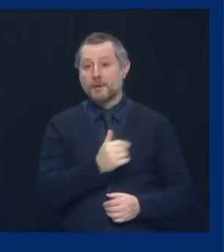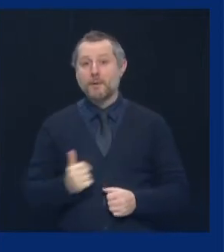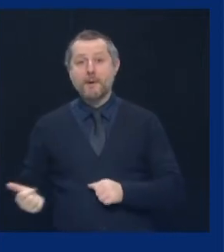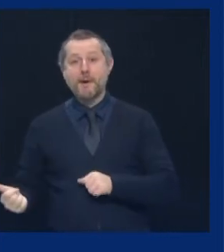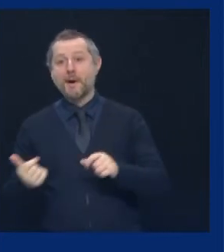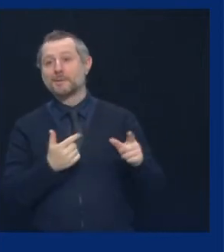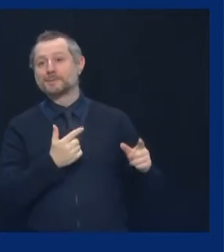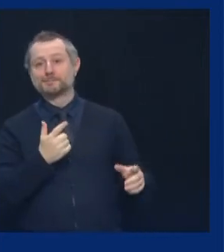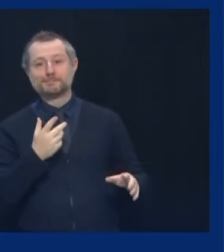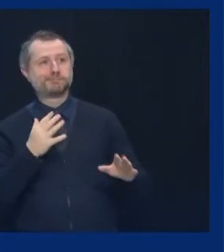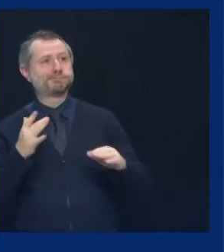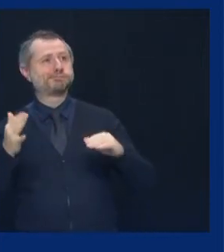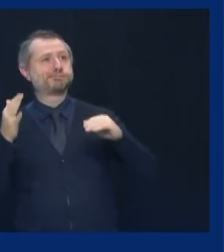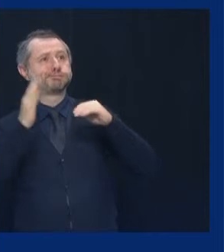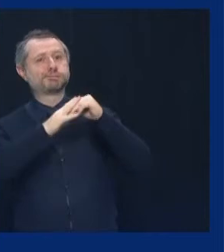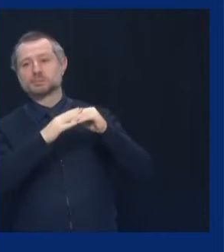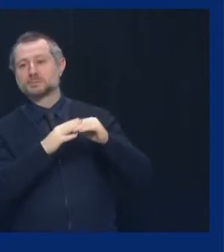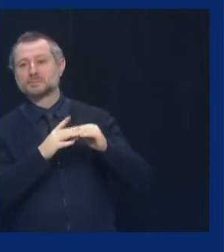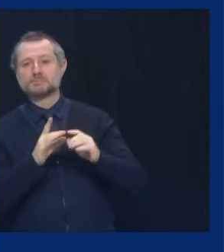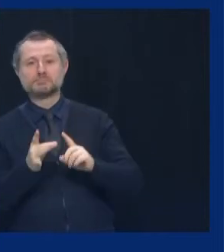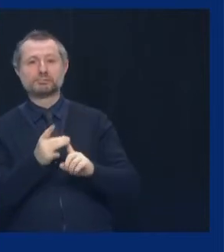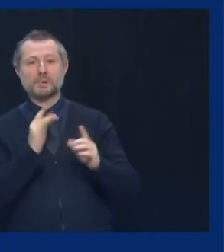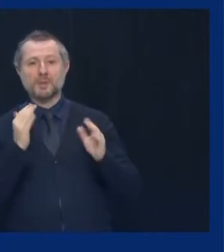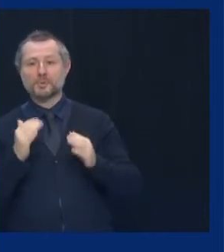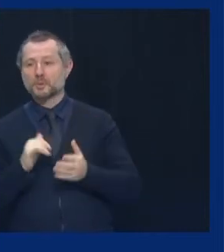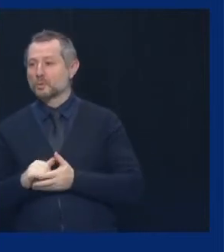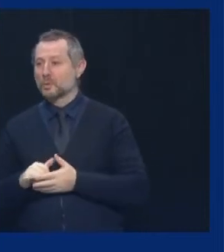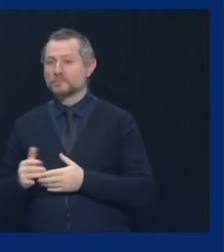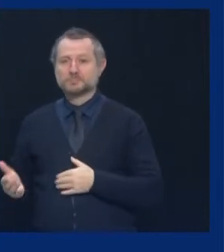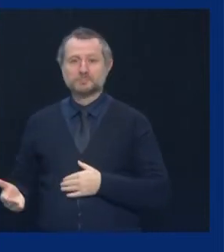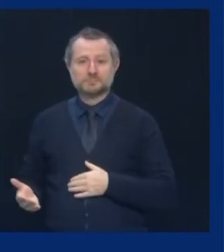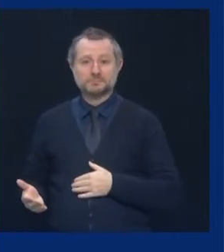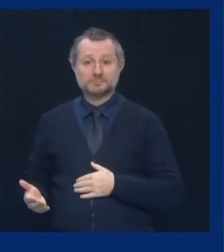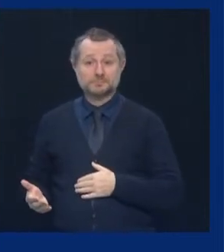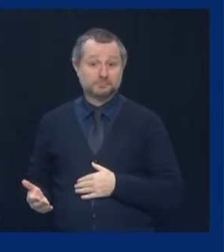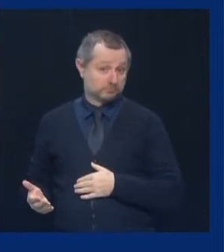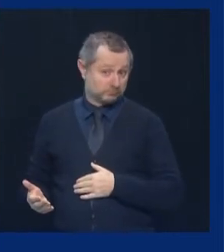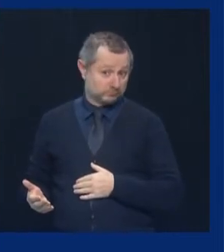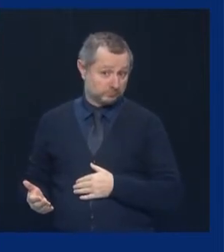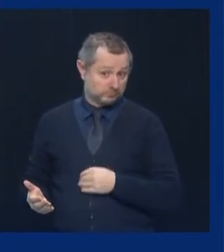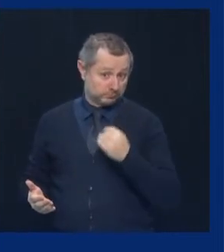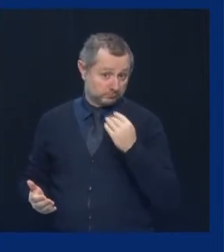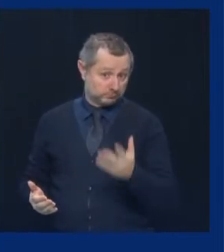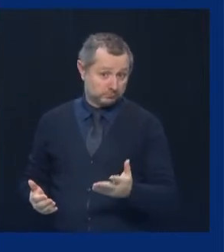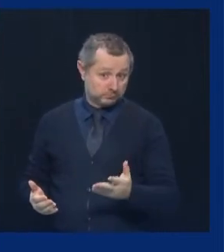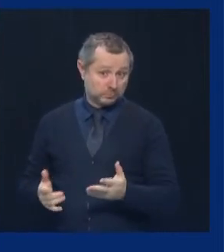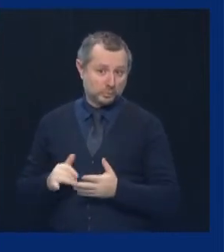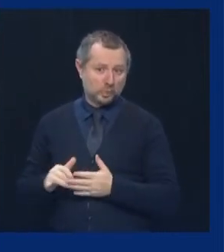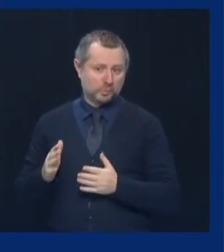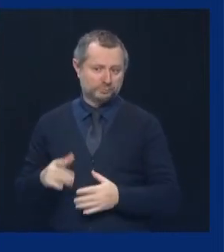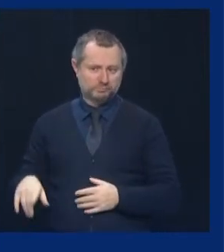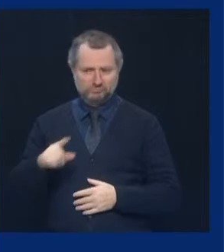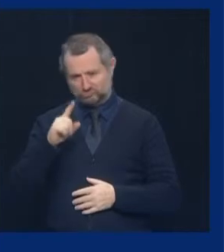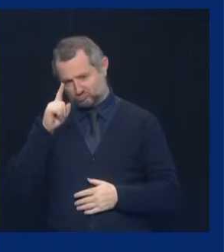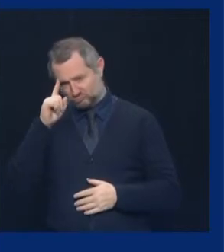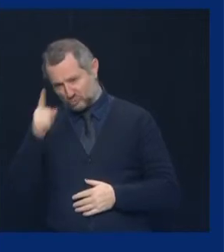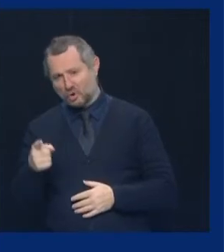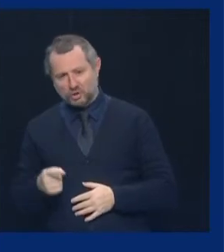HIGHER INFECTION RATE, TEXAS. HIGHER INFECTION RATE, CALIFORNIA. SO THAT'S THE TRUTH. IT HAD NOTHING TO DO WITH NEW